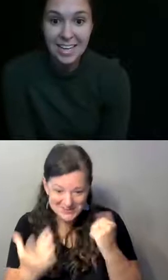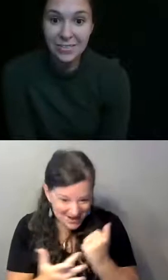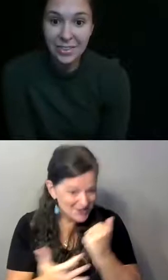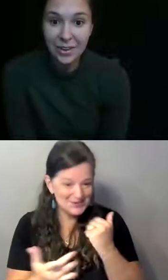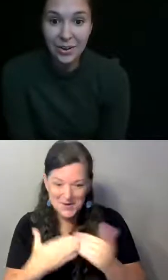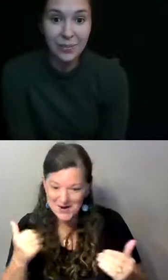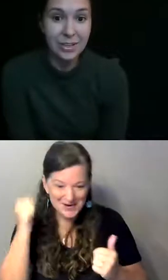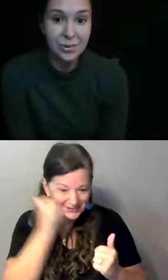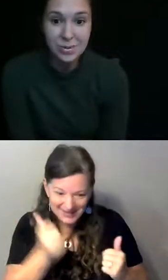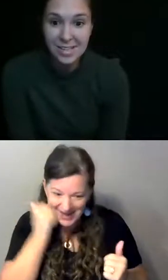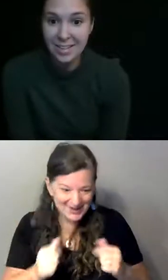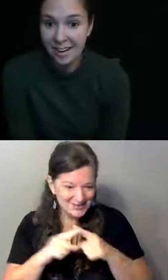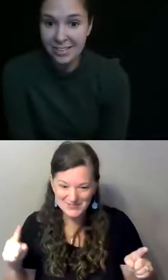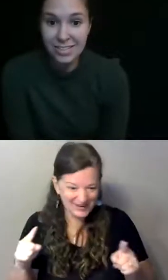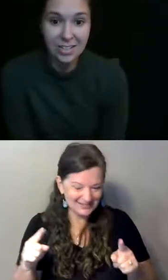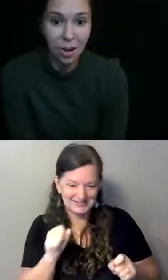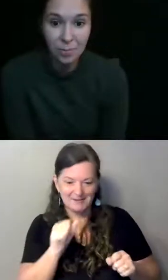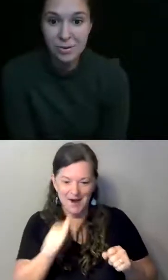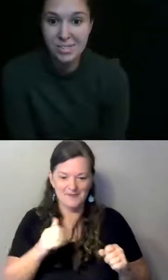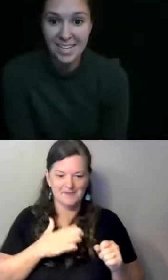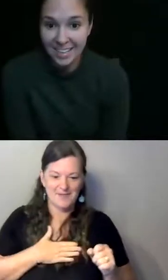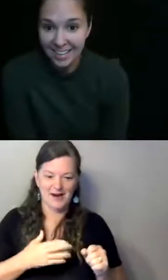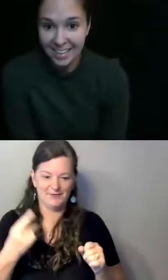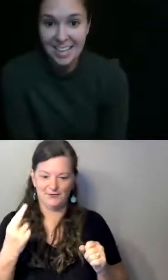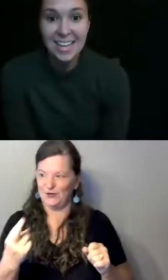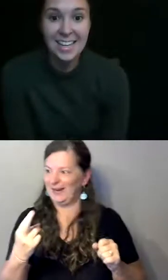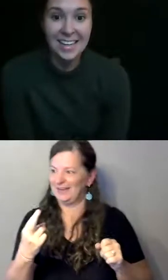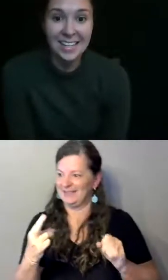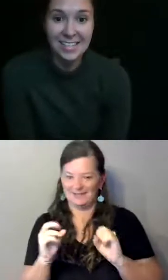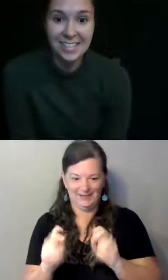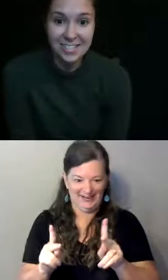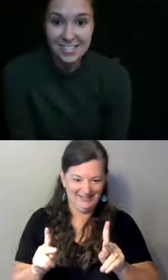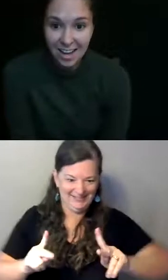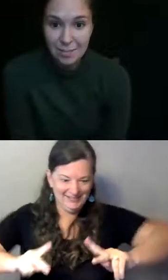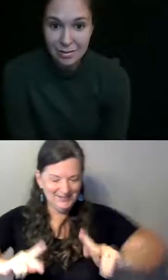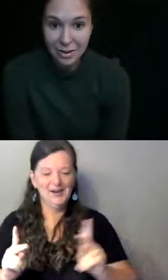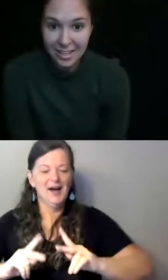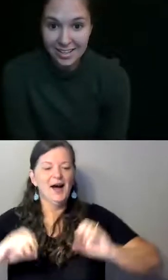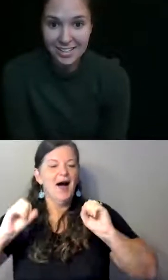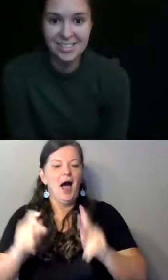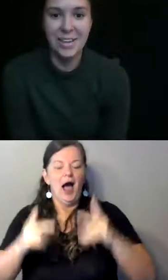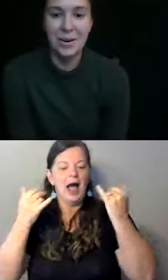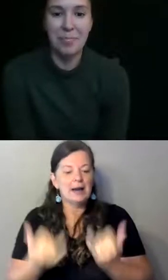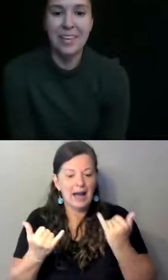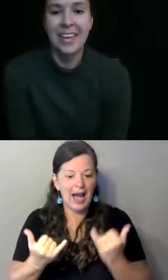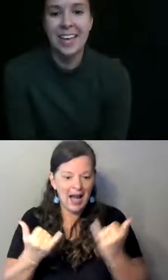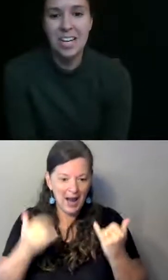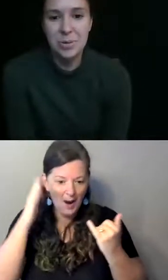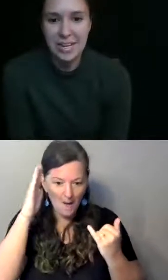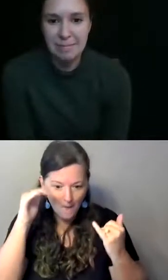even though we use technology almost daily, it is just not my friend. So, anyway,